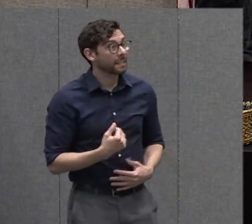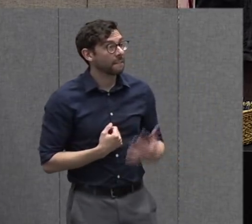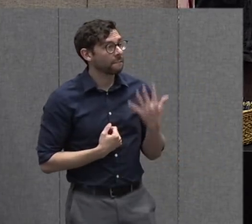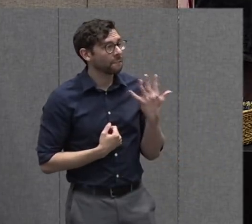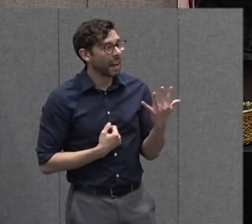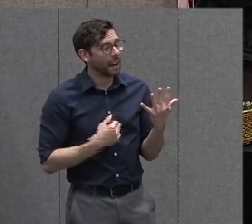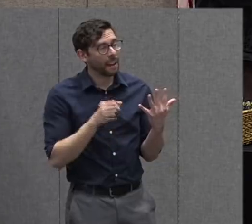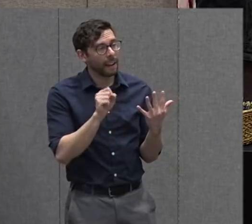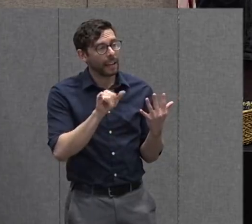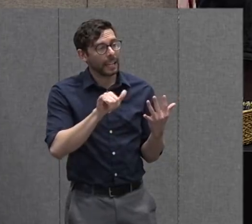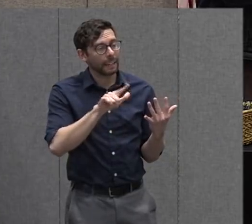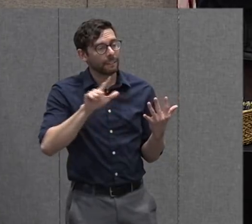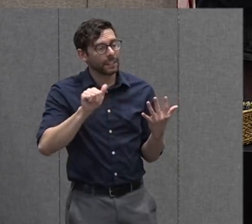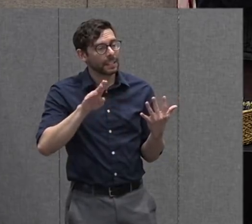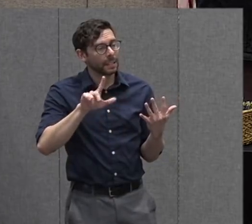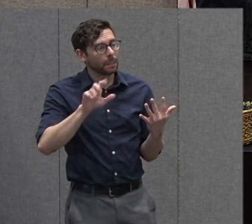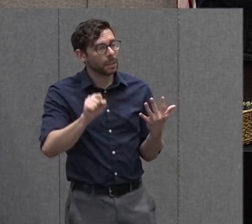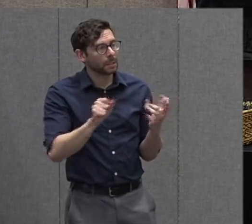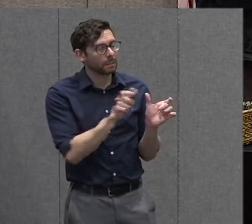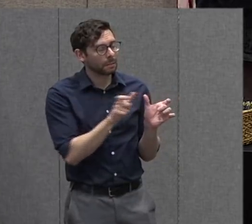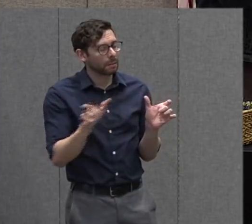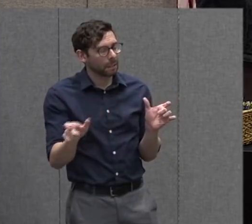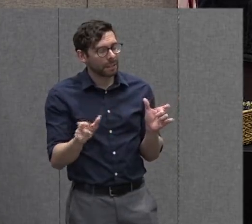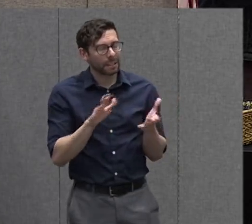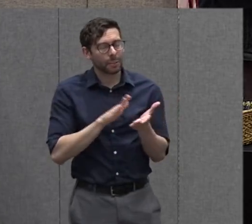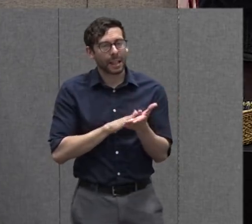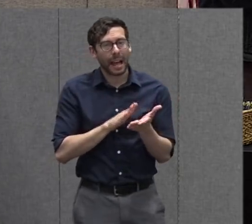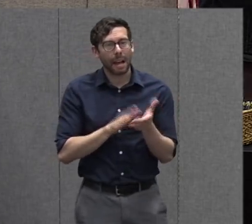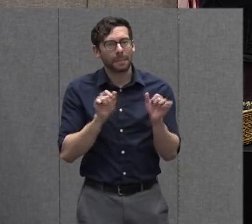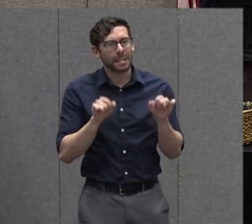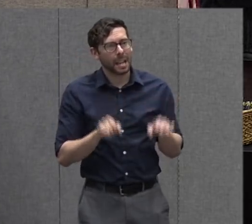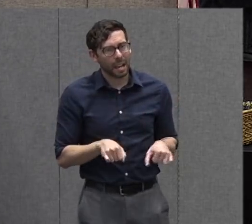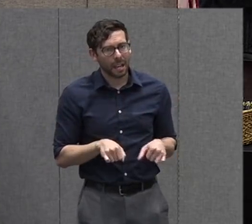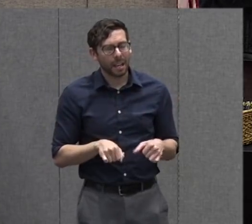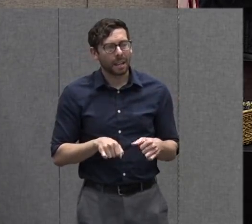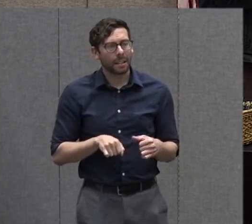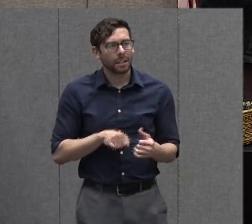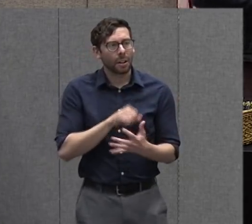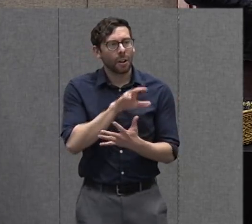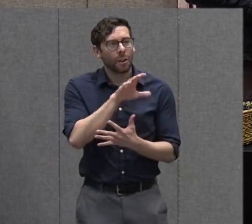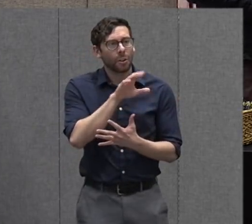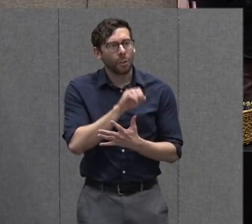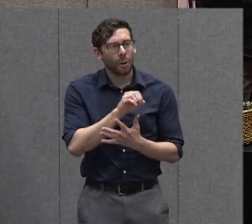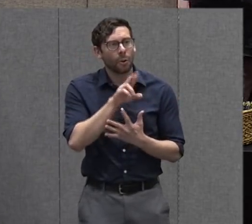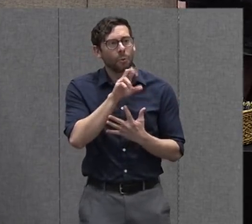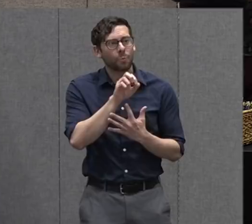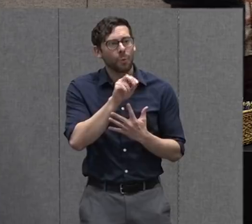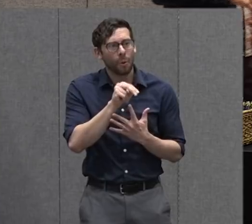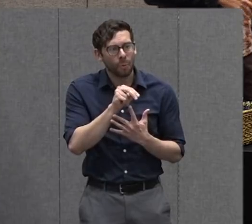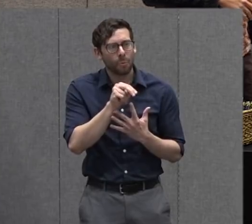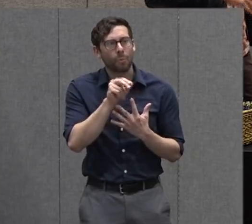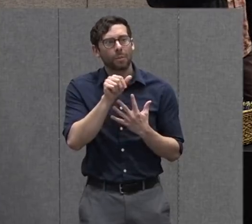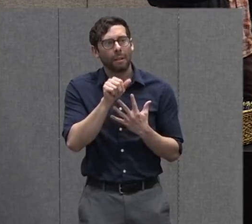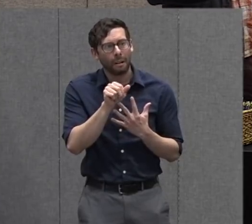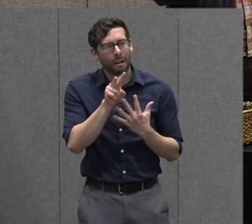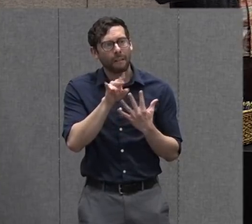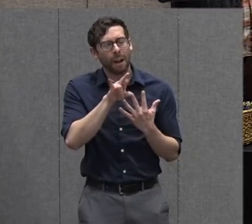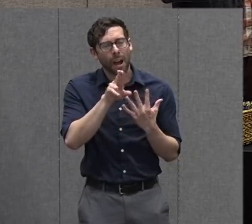[Mr. R and Miss Martindale ] (clapping) co- ro- na-vi-rus. [Mr. R] Another one that I do, it's a (mumbles).